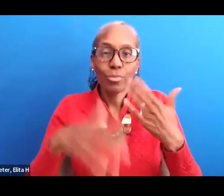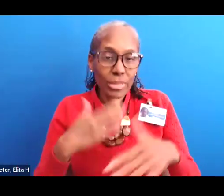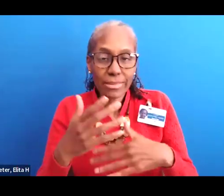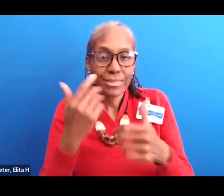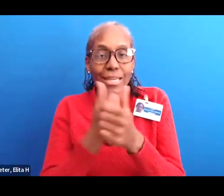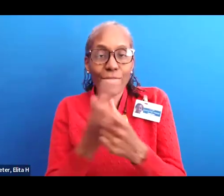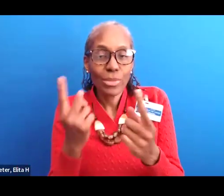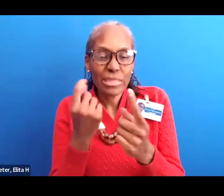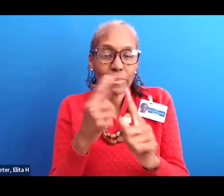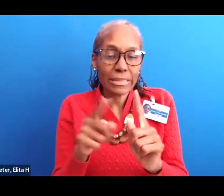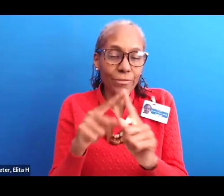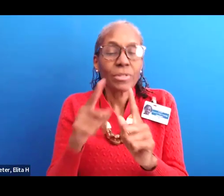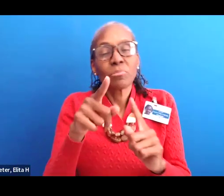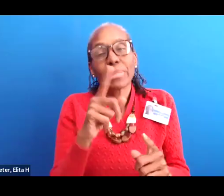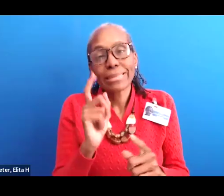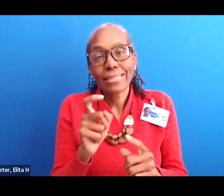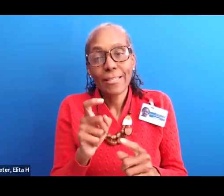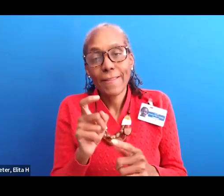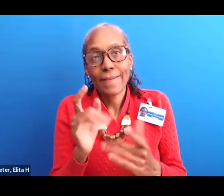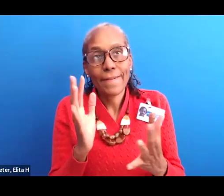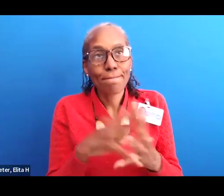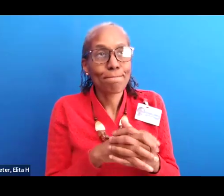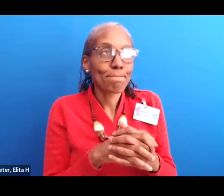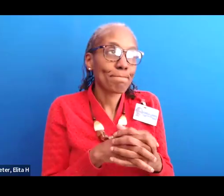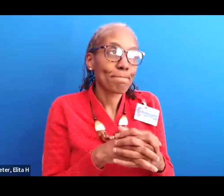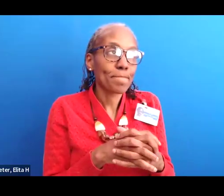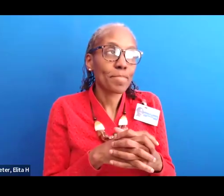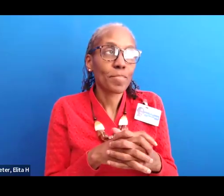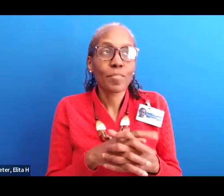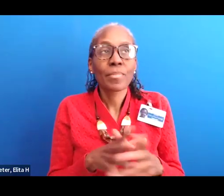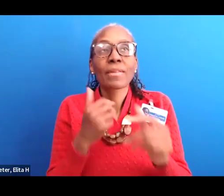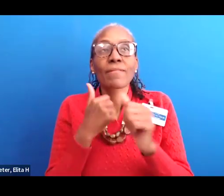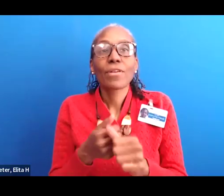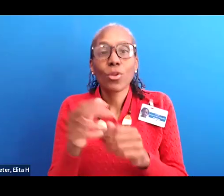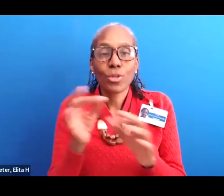for everybody, but you need to follow the instructions on that.